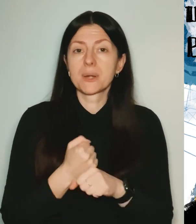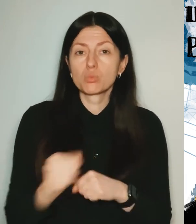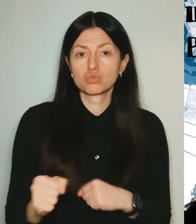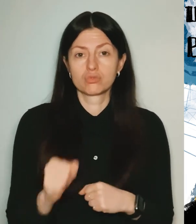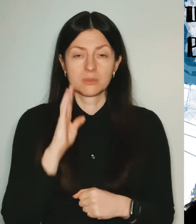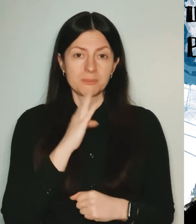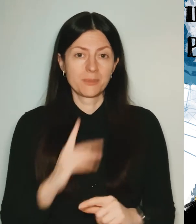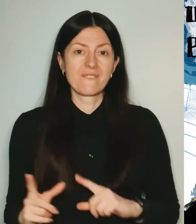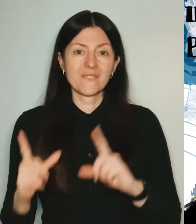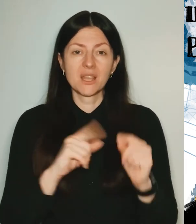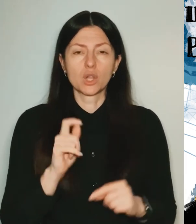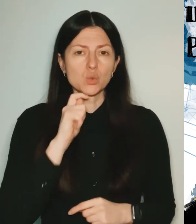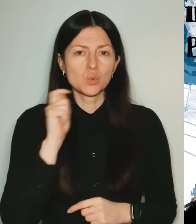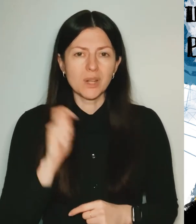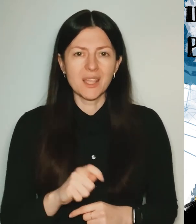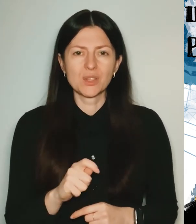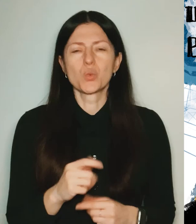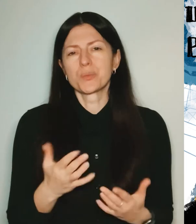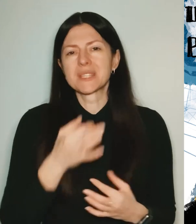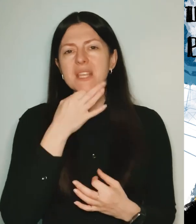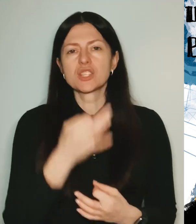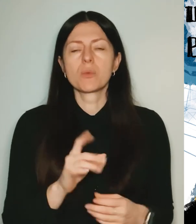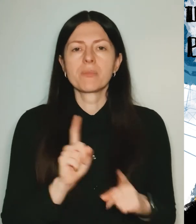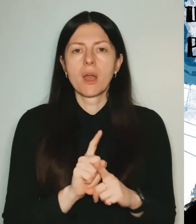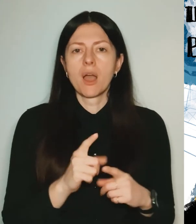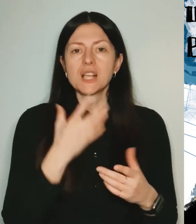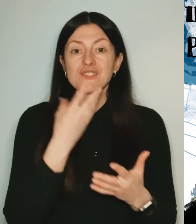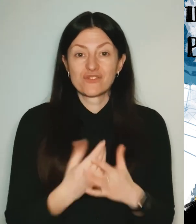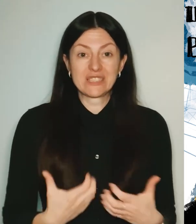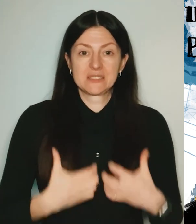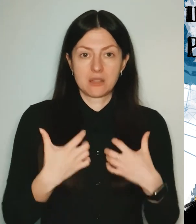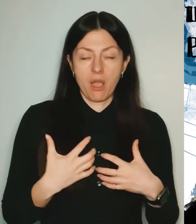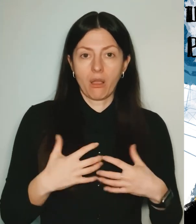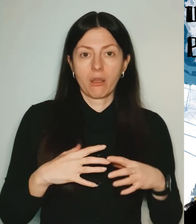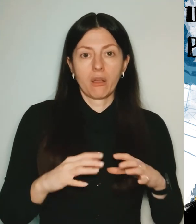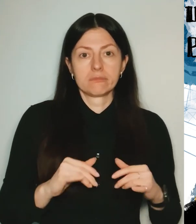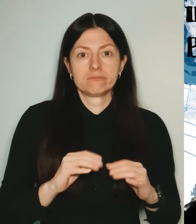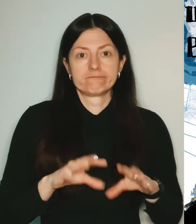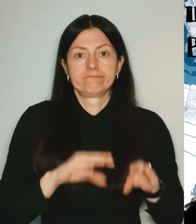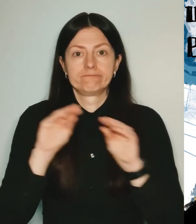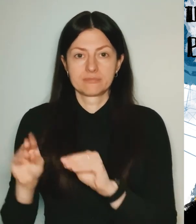for example, to leave Ukraine and, let us say, pass my fears on to her.